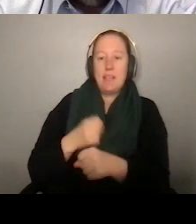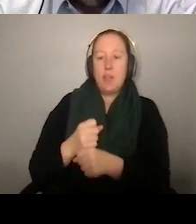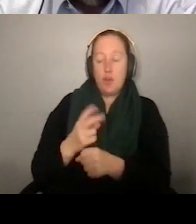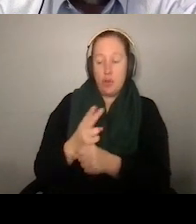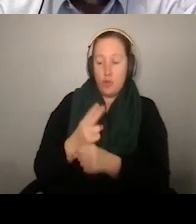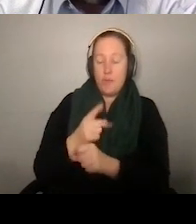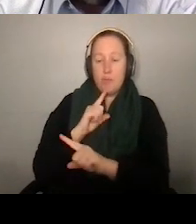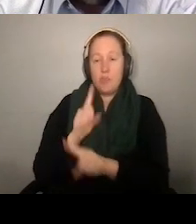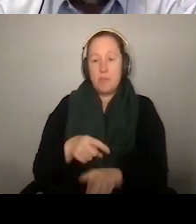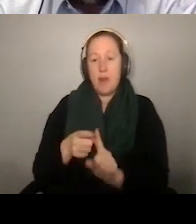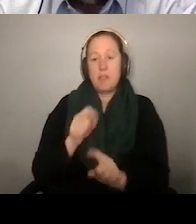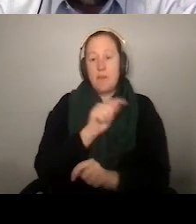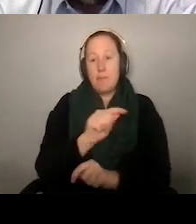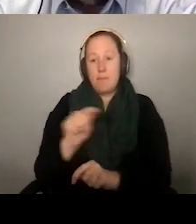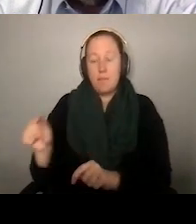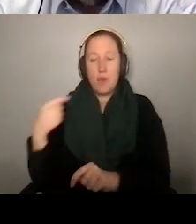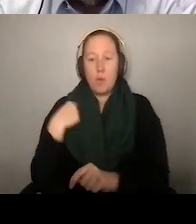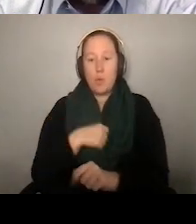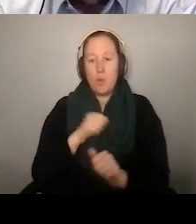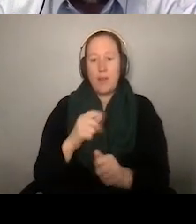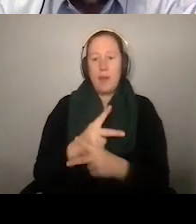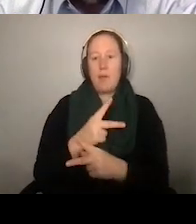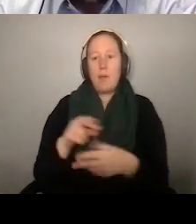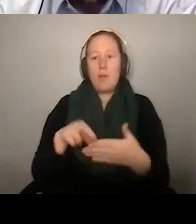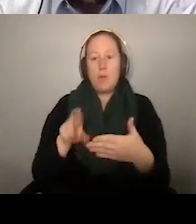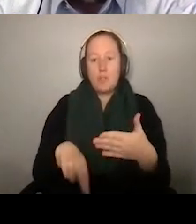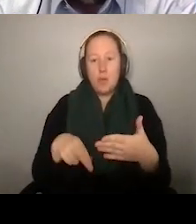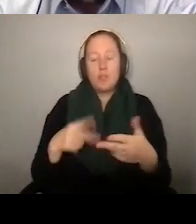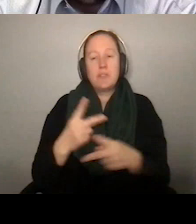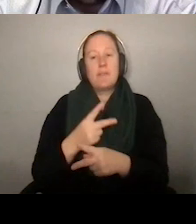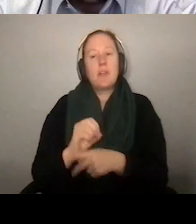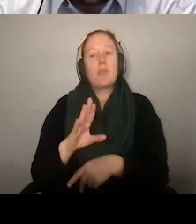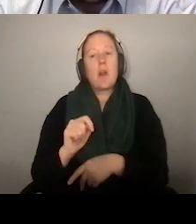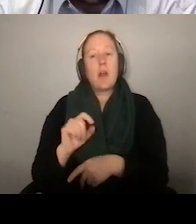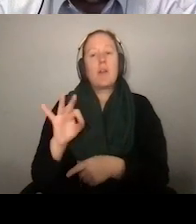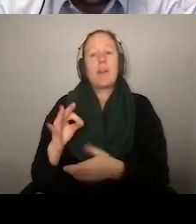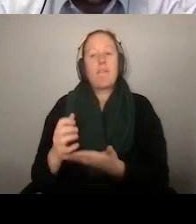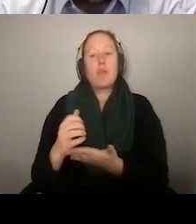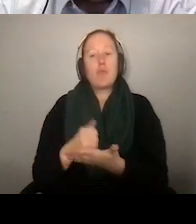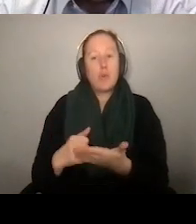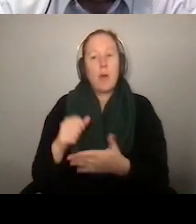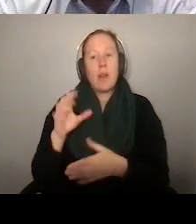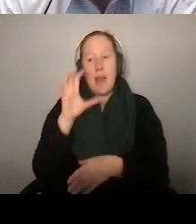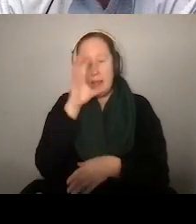we can extrapolate the results across our population to determine if our grant accrual estimate was accurate.